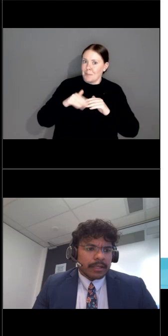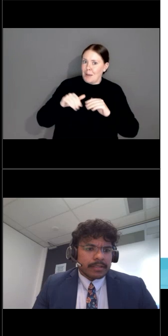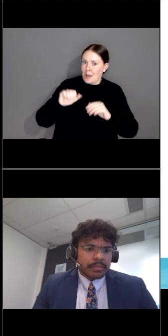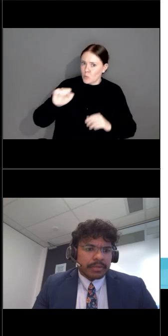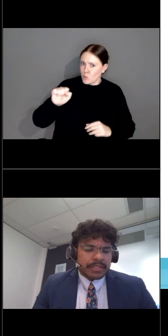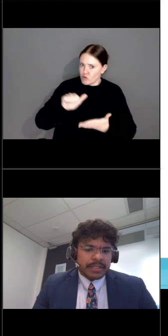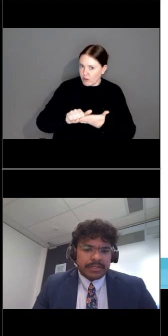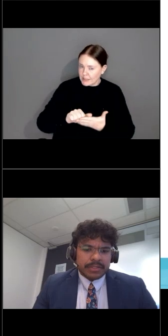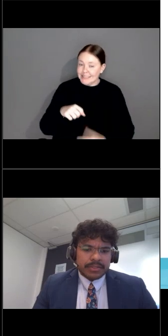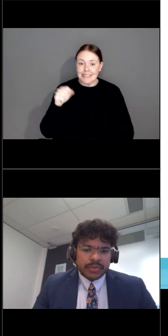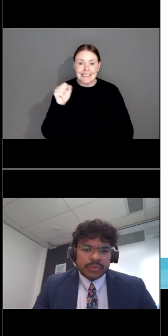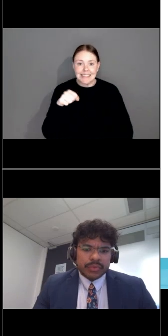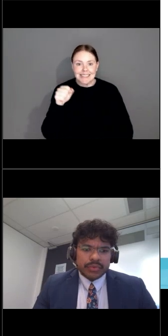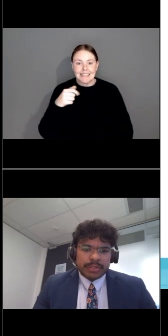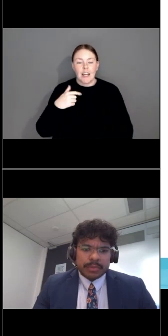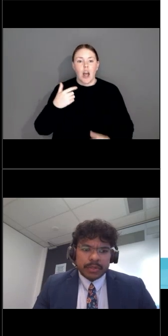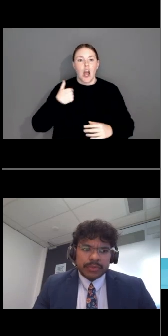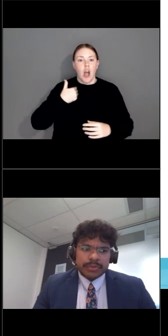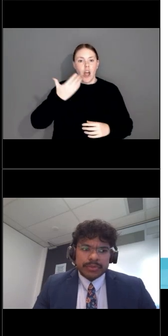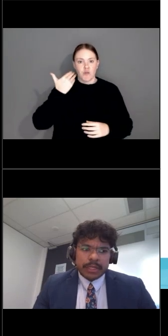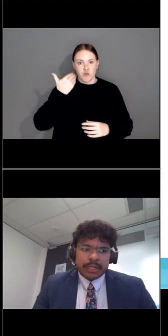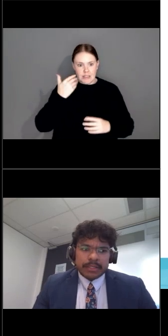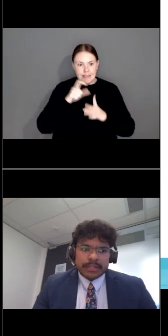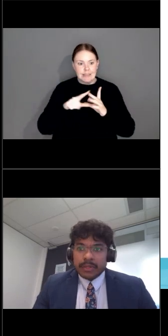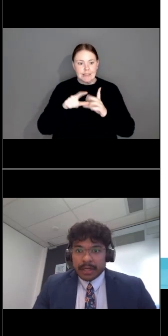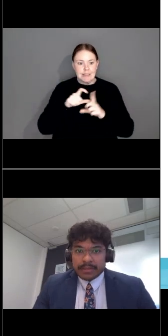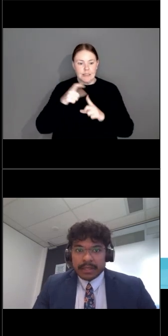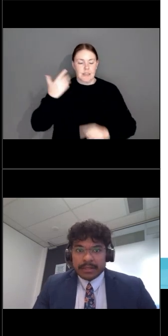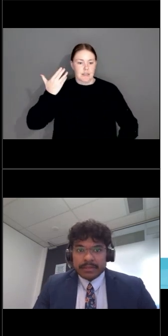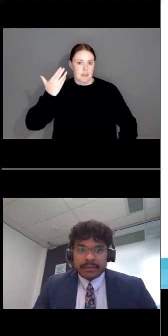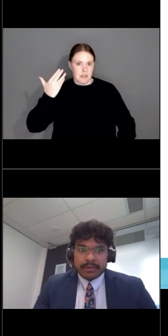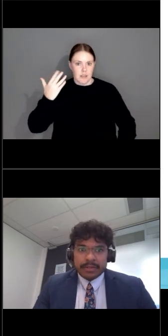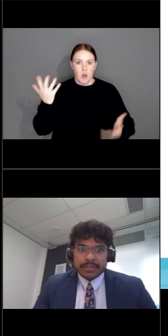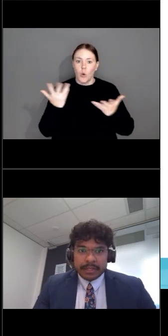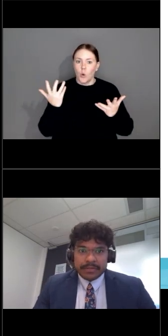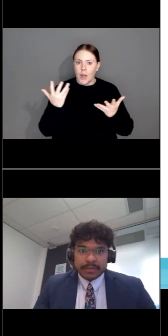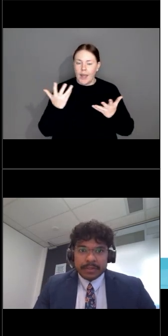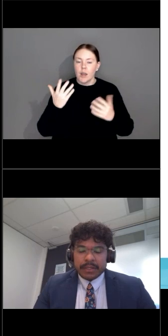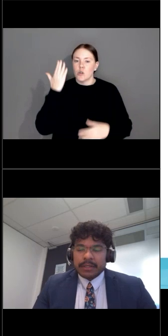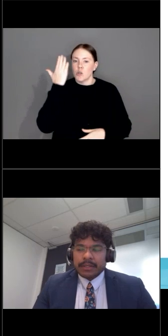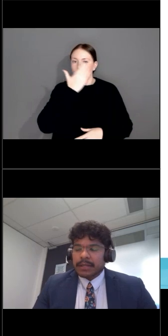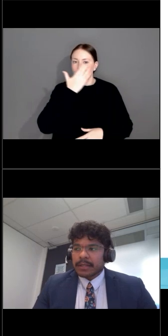uh did a presentation to some local school guidance counsellors area across Townsville